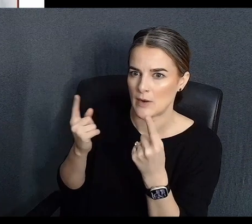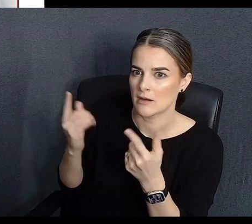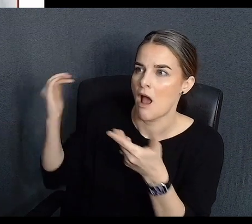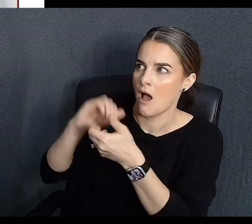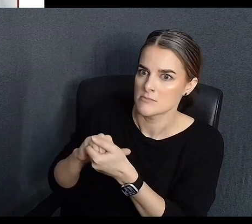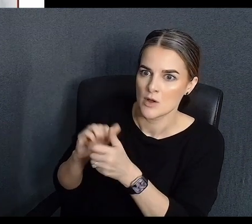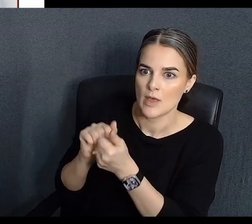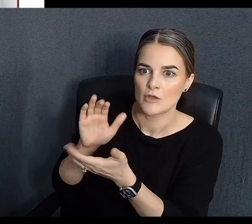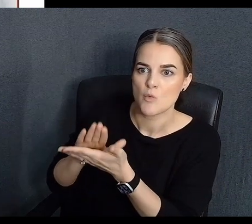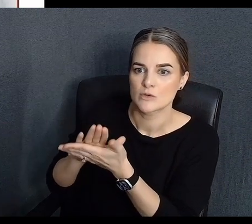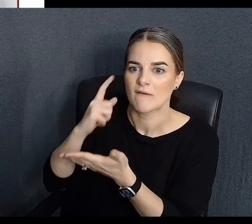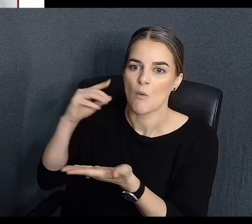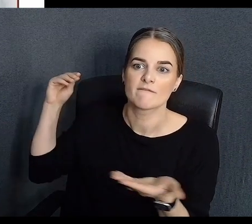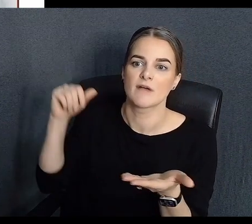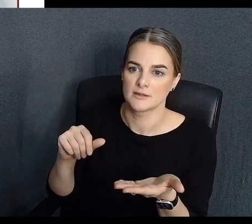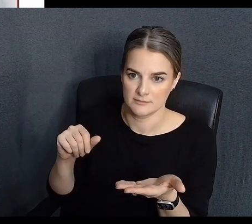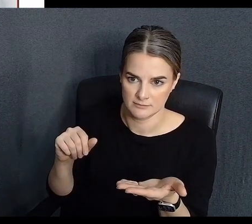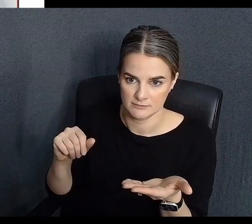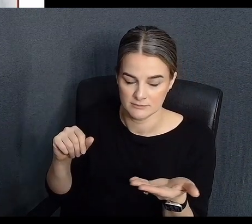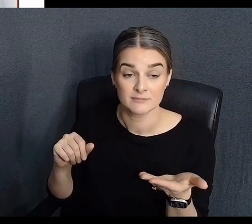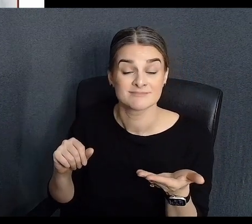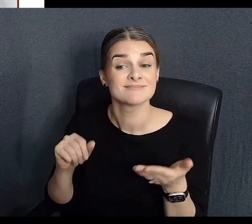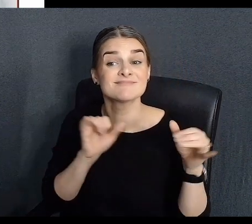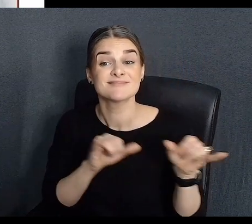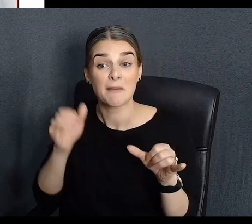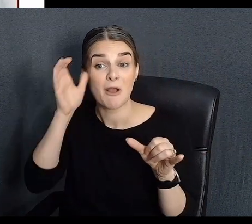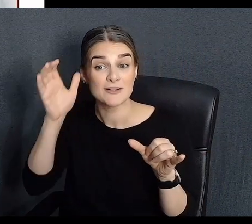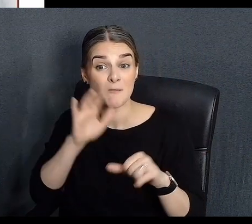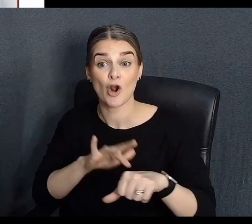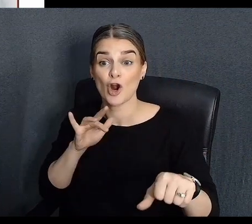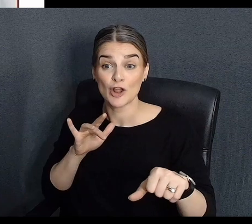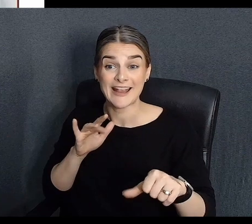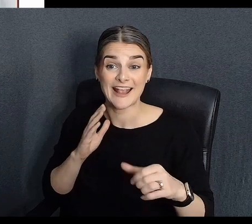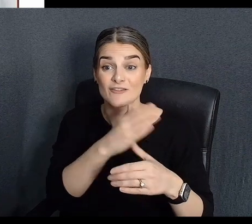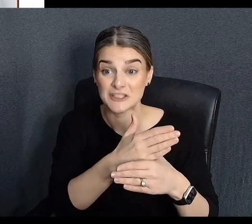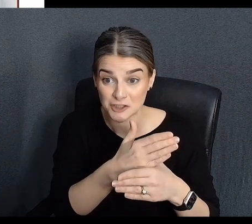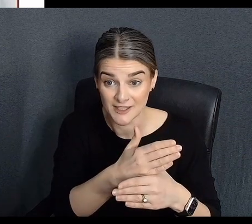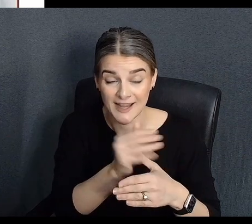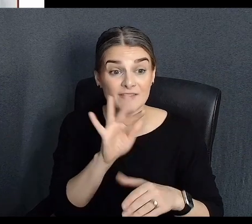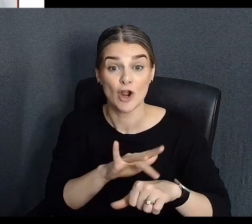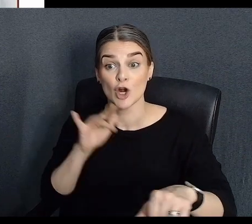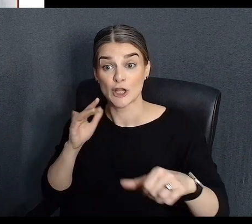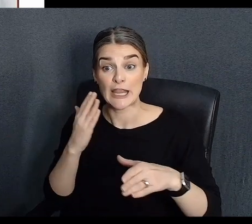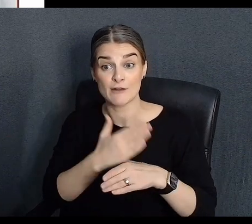Same thing for early intervention, if a child is receiving early intervention services,